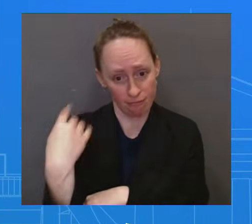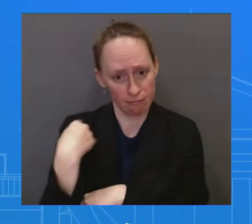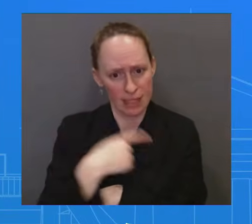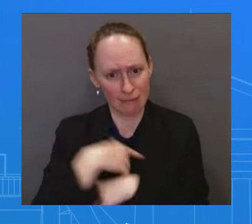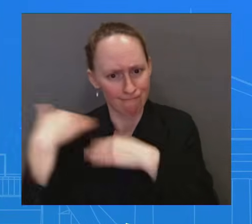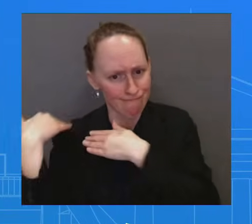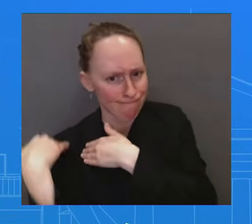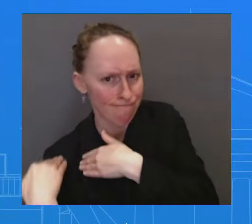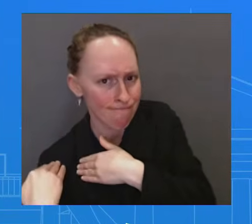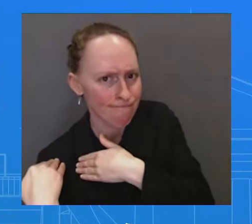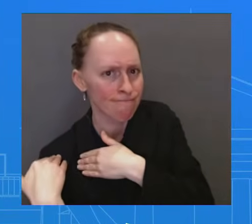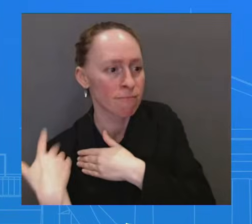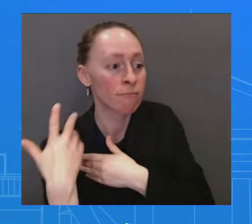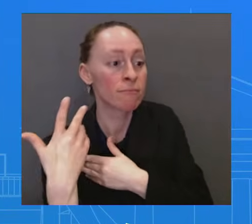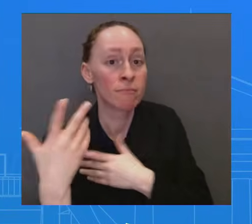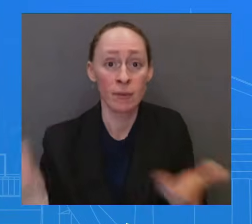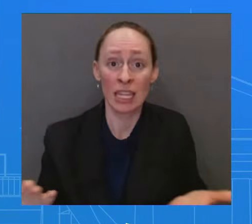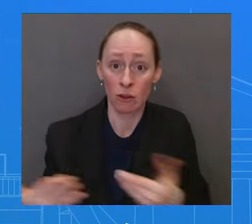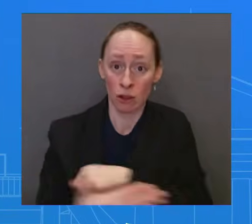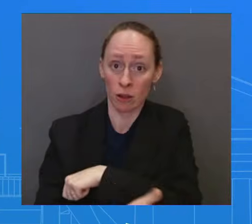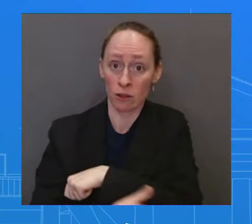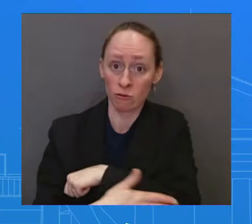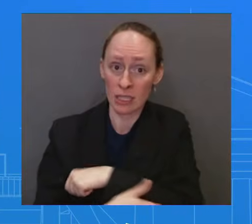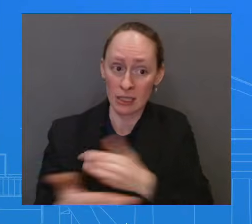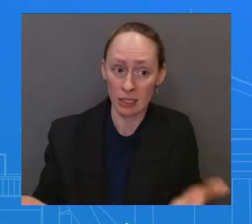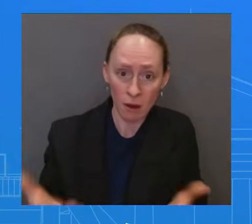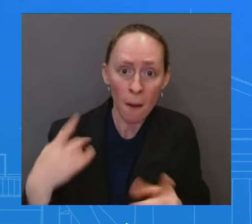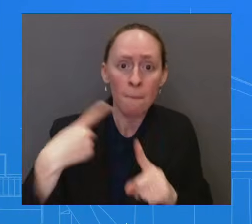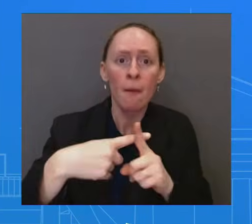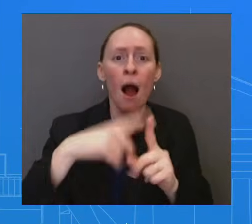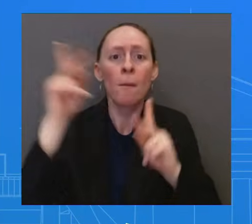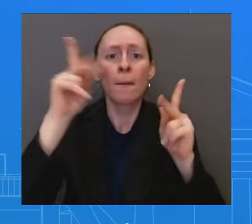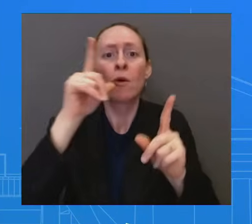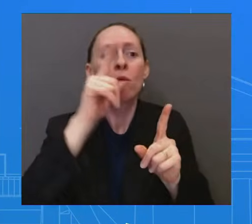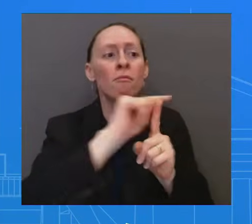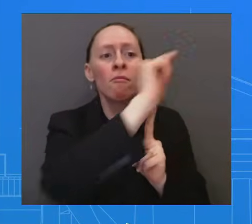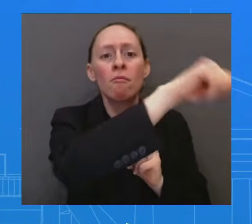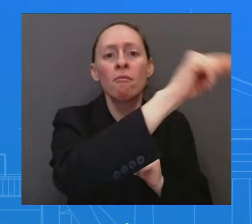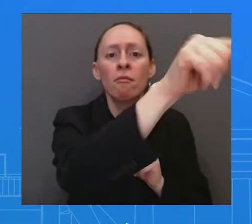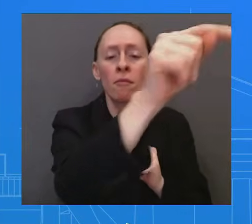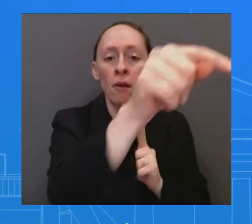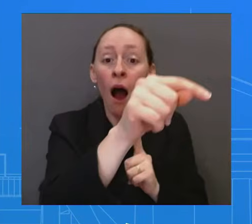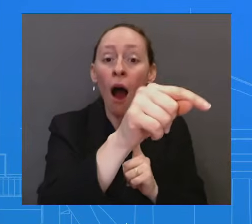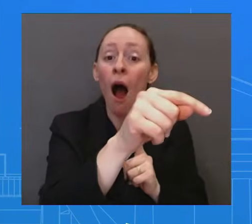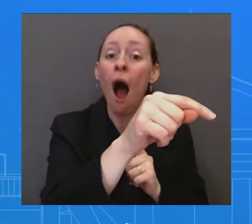And so, again, tough decisions -- none are black and white and easy calls to make.